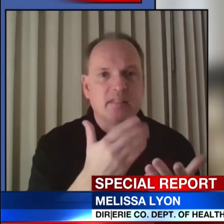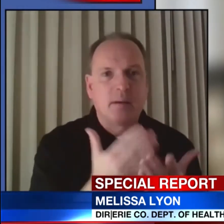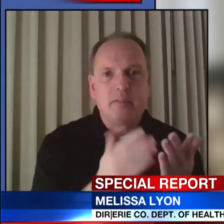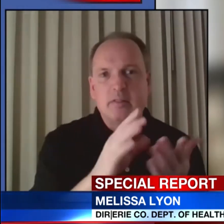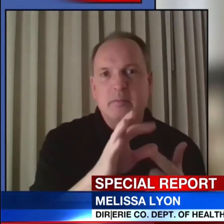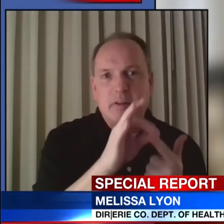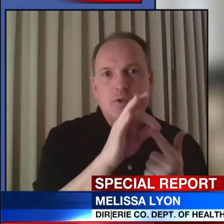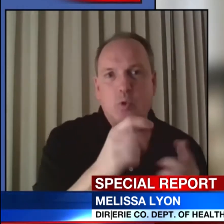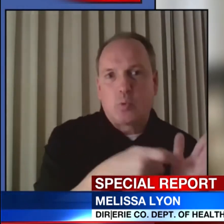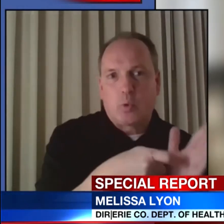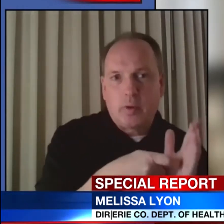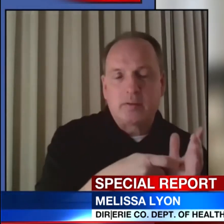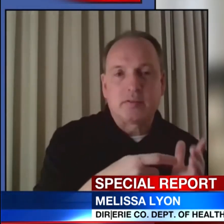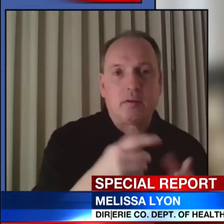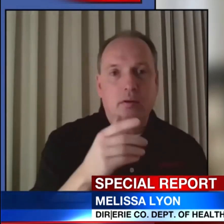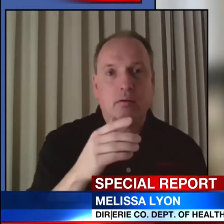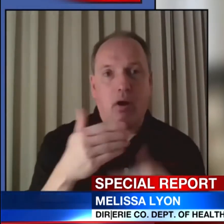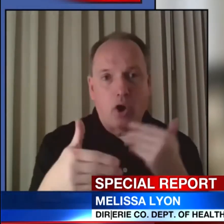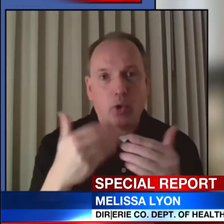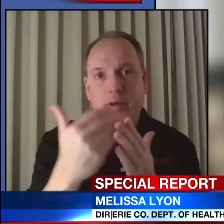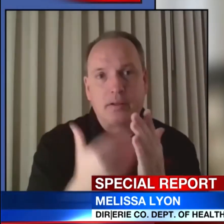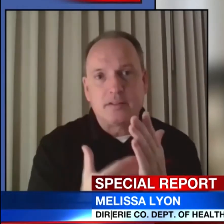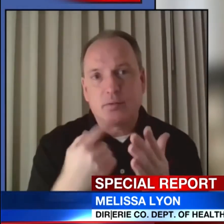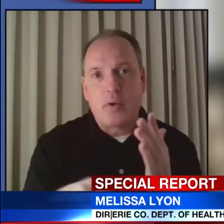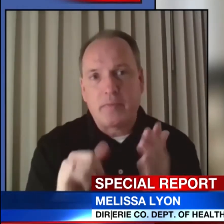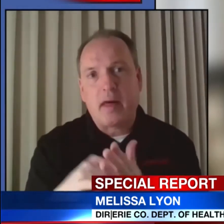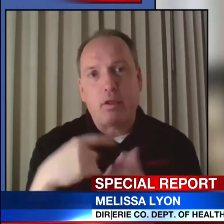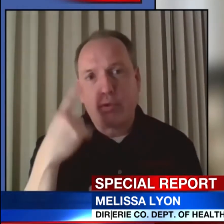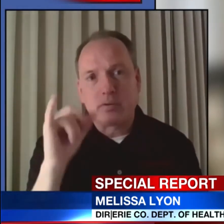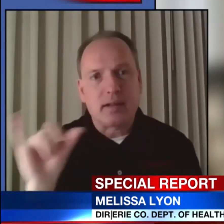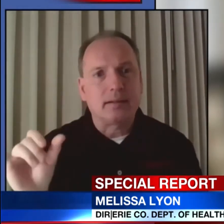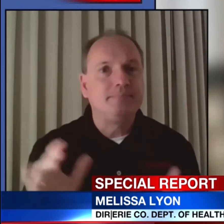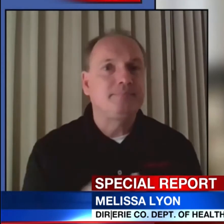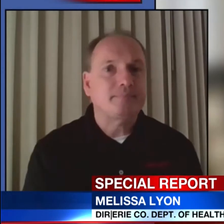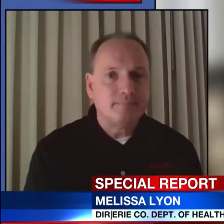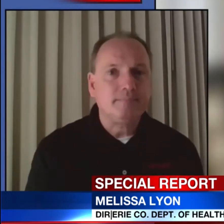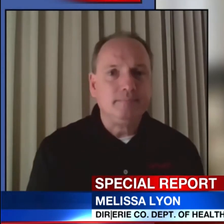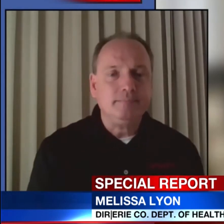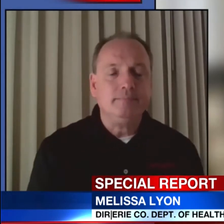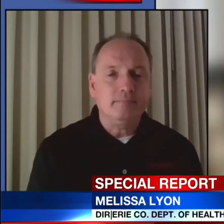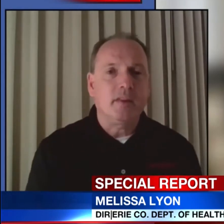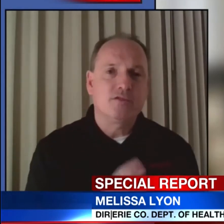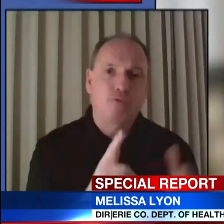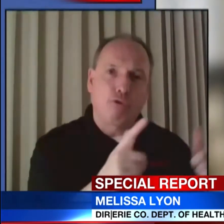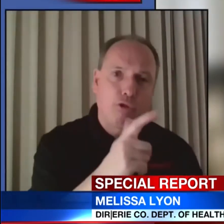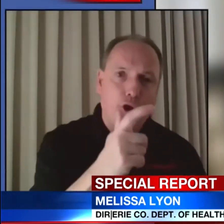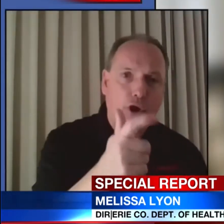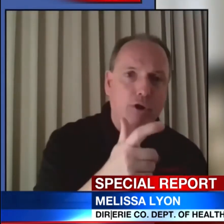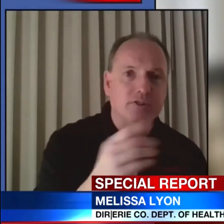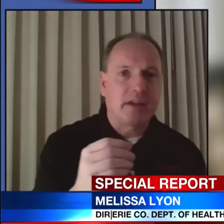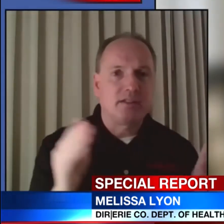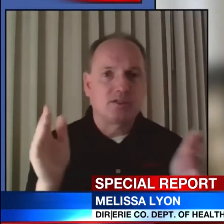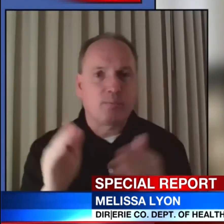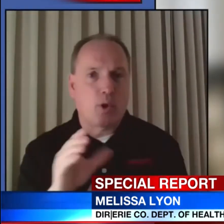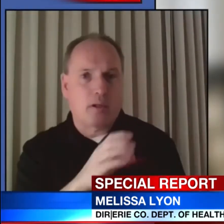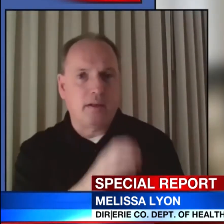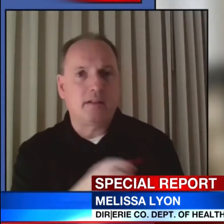POPULATIONS THAT HAVE BARRIERS TO GETTING TO A LARGE CLINIC. MAYBE HAVE SPECIAL REQUESTS.